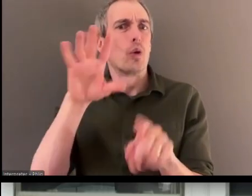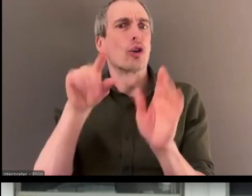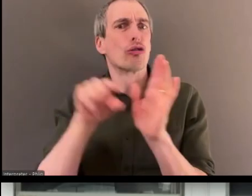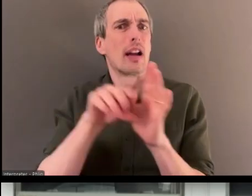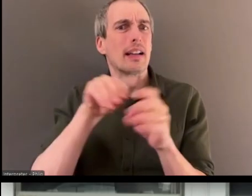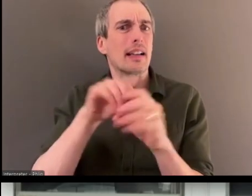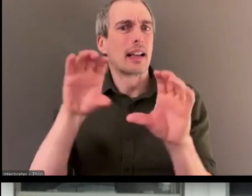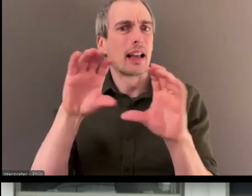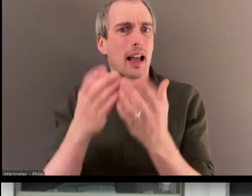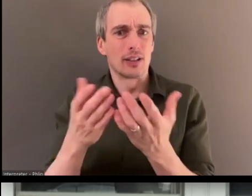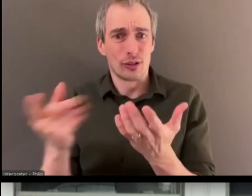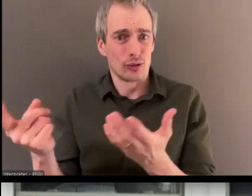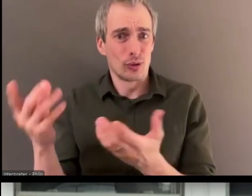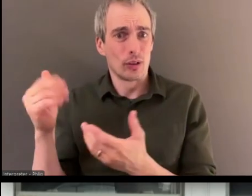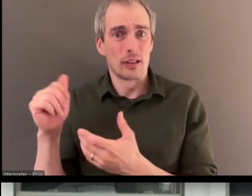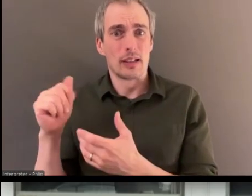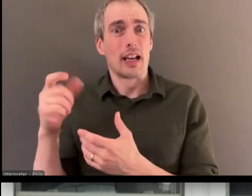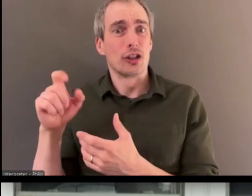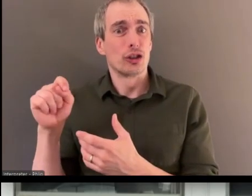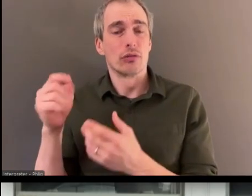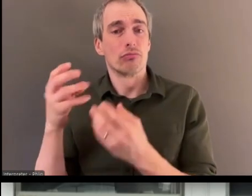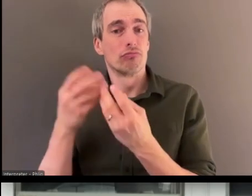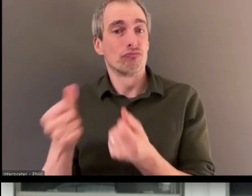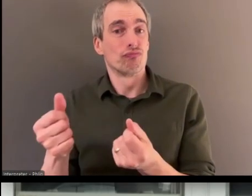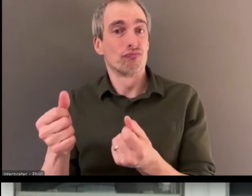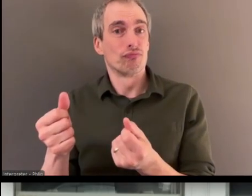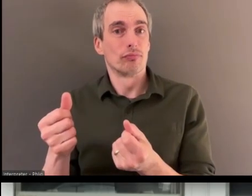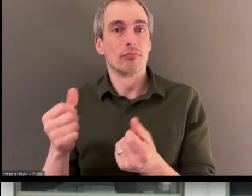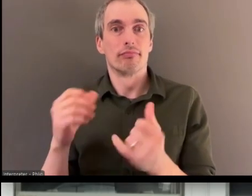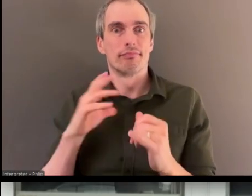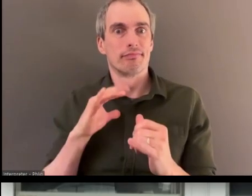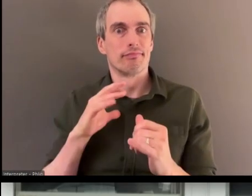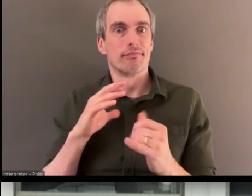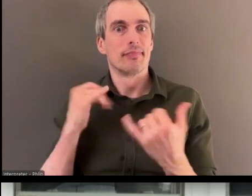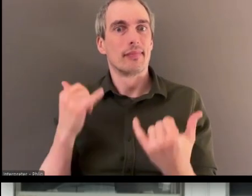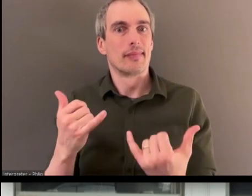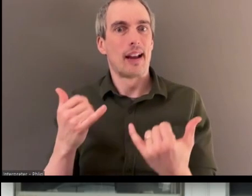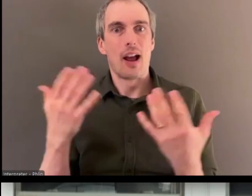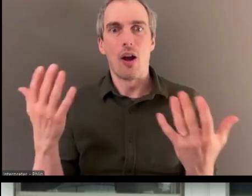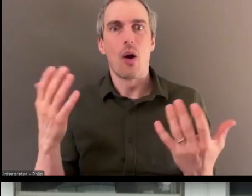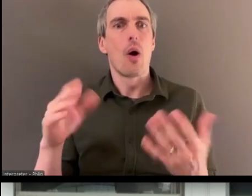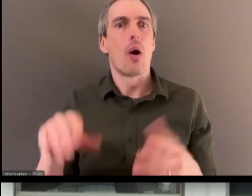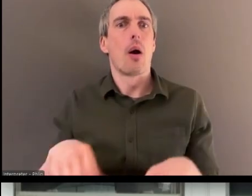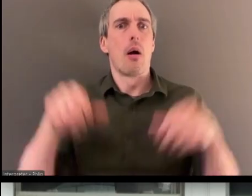encounters a poster. So here is a poster which is a nonconventional layout.